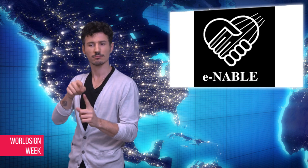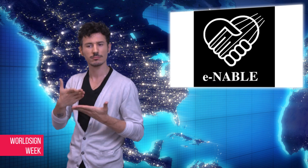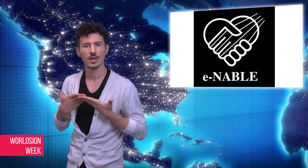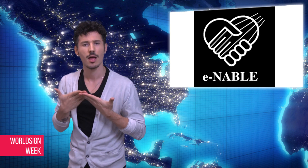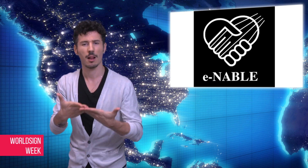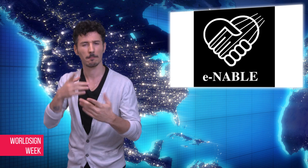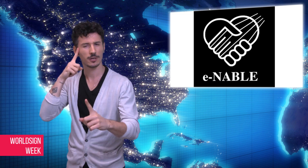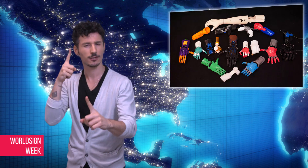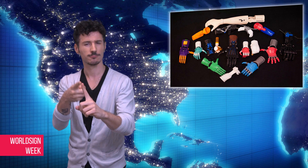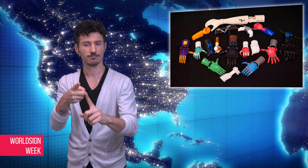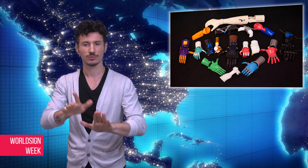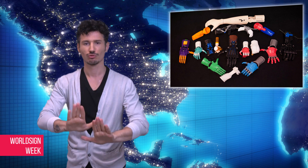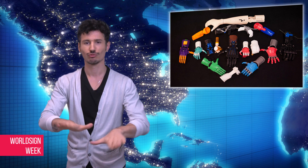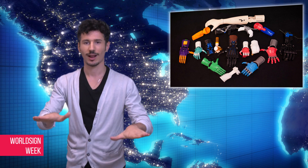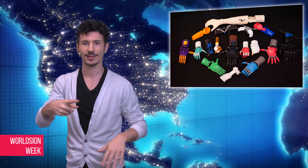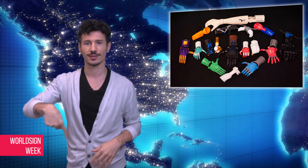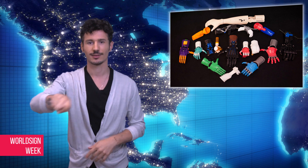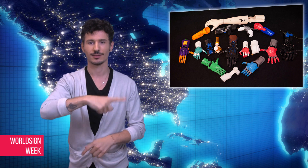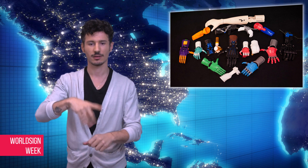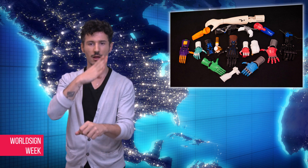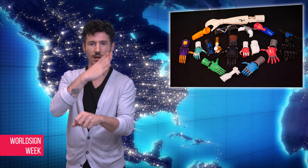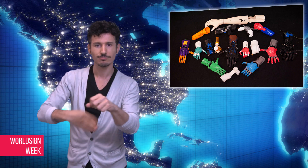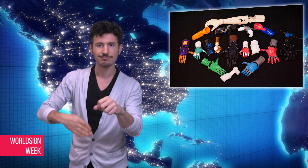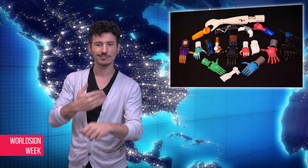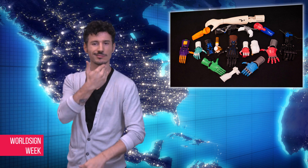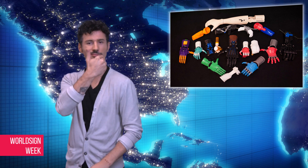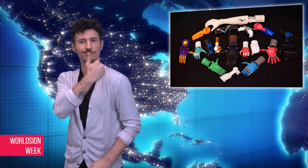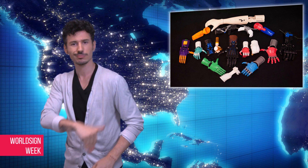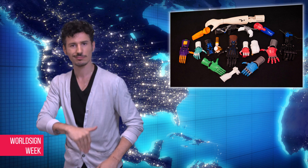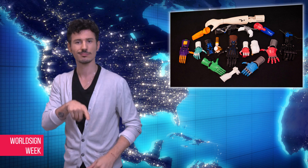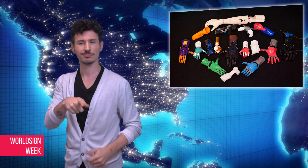lives of kids who are hand amputees.